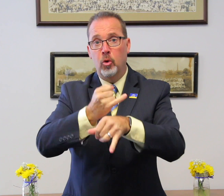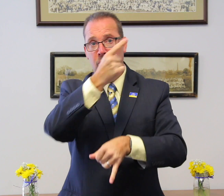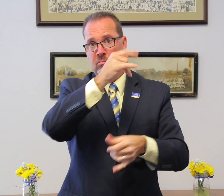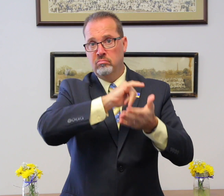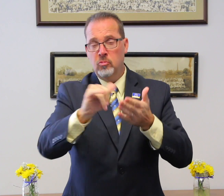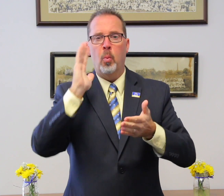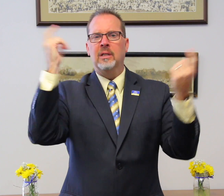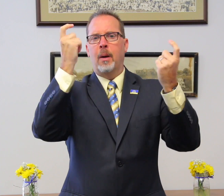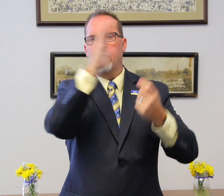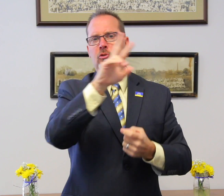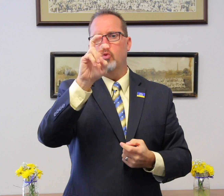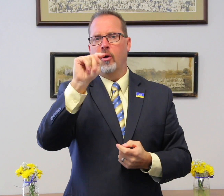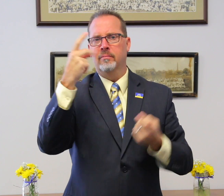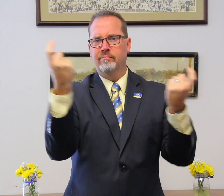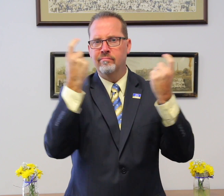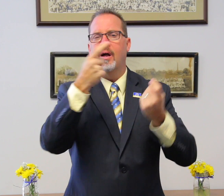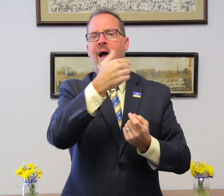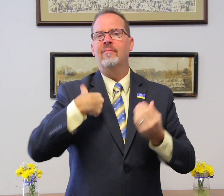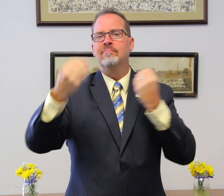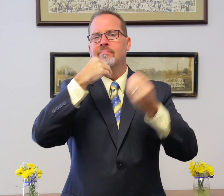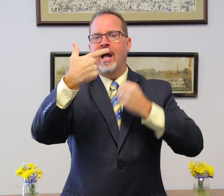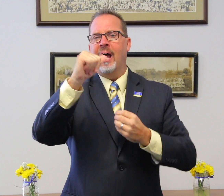for the Deaf, Fanwood, will be celebrating their Bicentennial and PSD will be attending